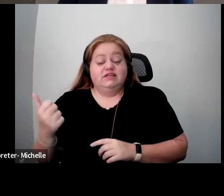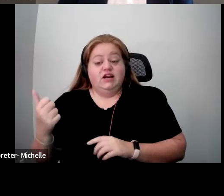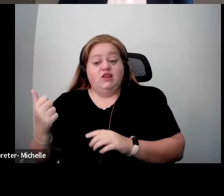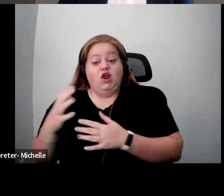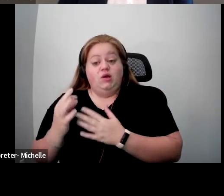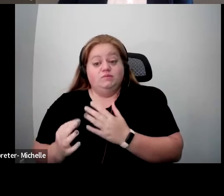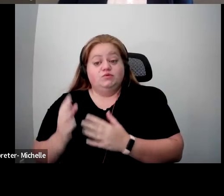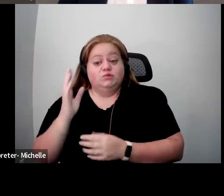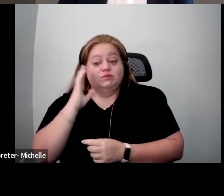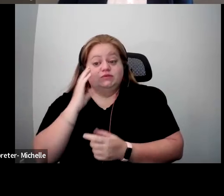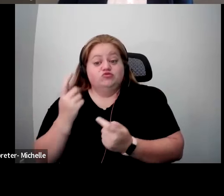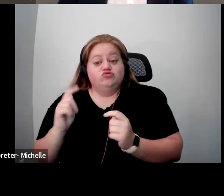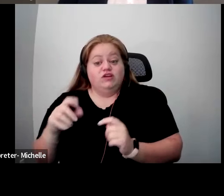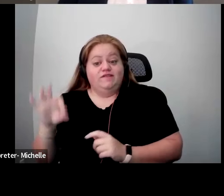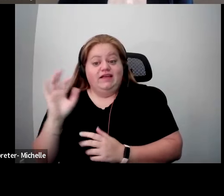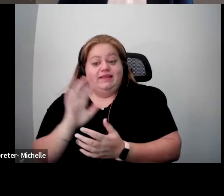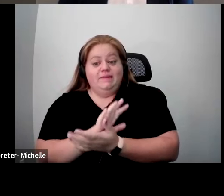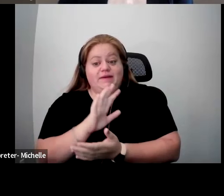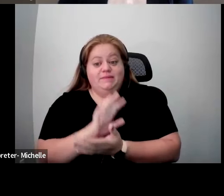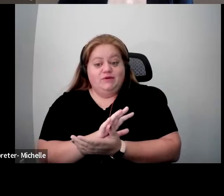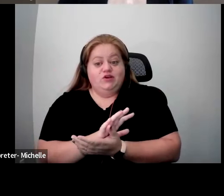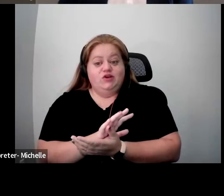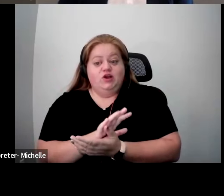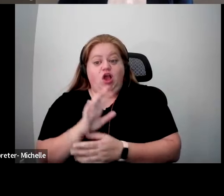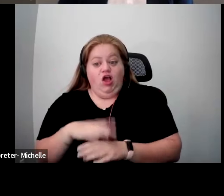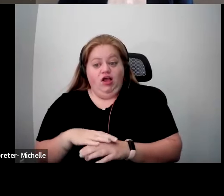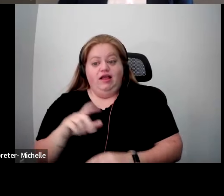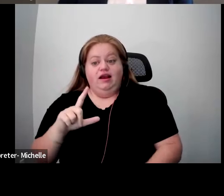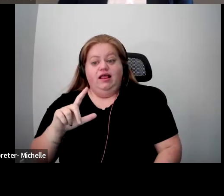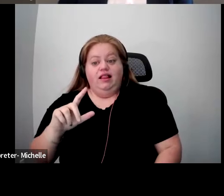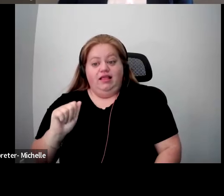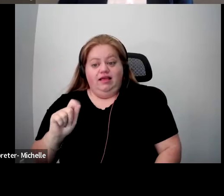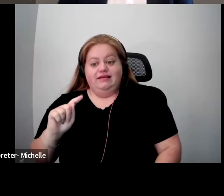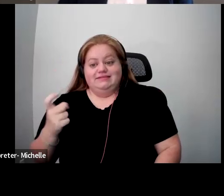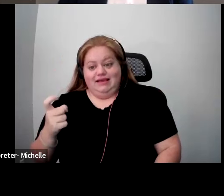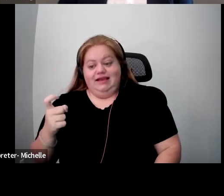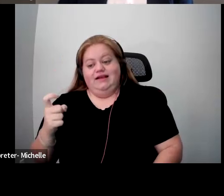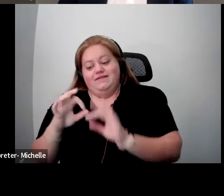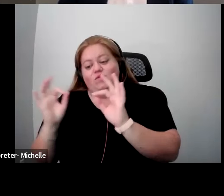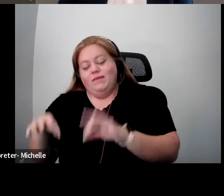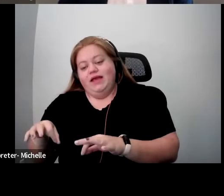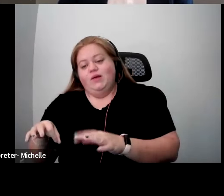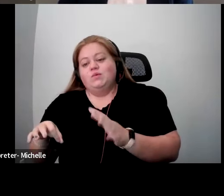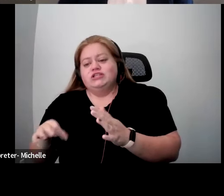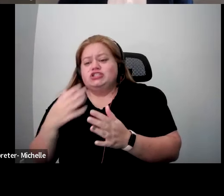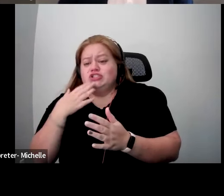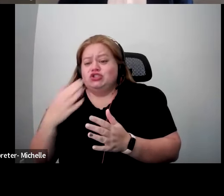to find this paper in LaTeX format, which is-- it's good to have it in LaTeX format.